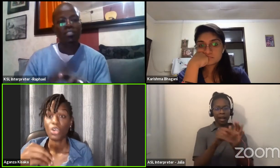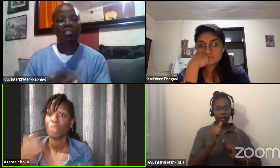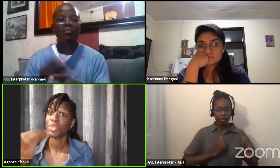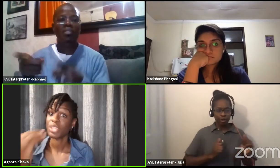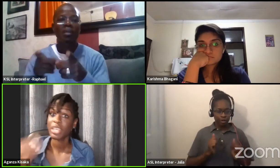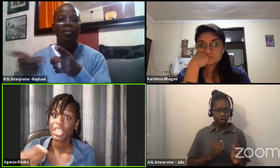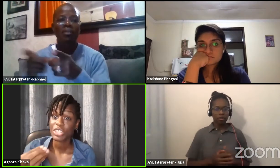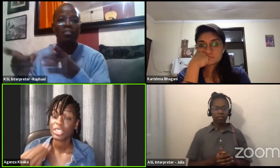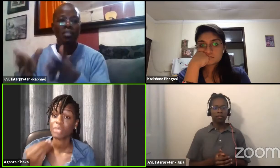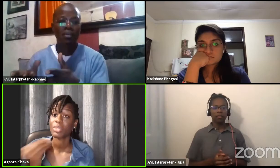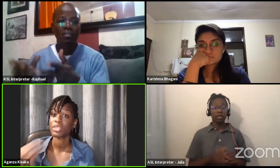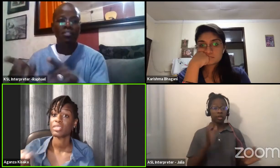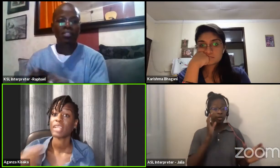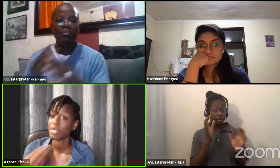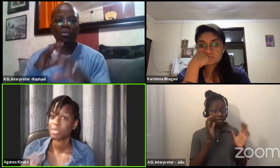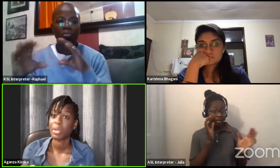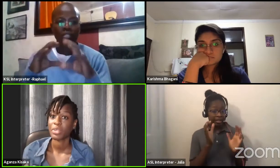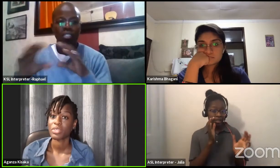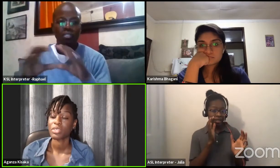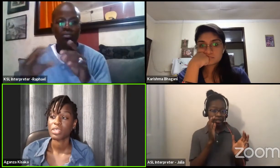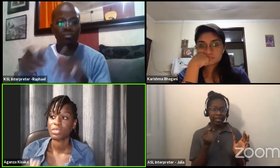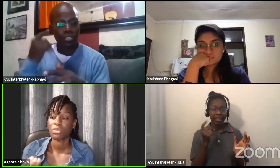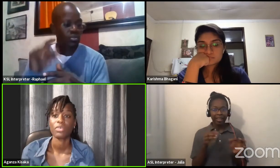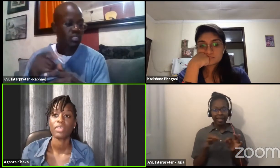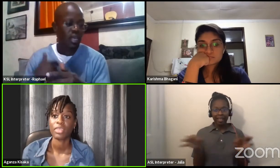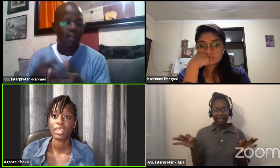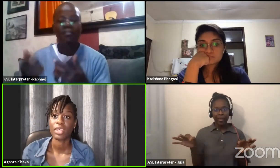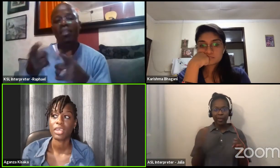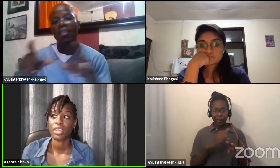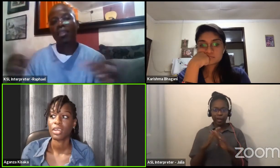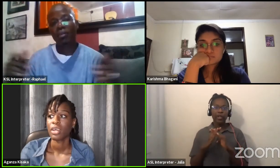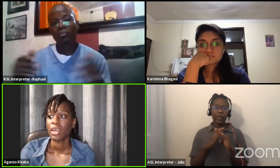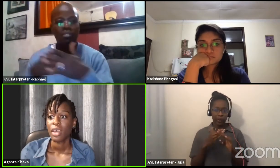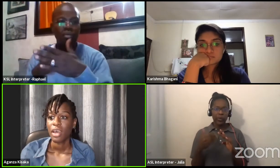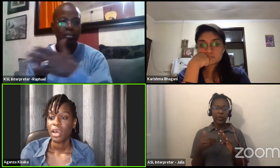communication, because language barriers is also a thing here.